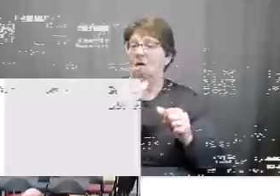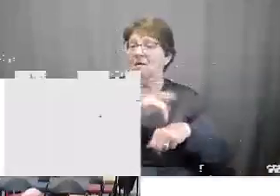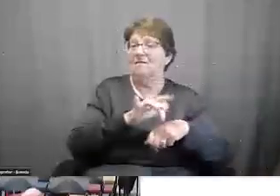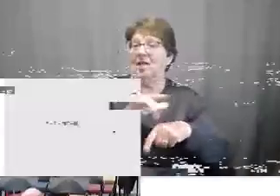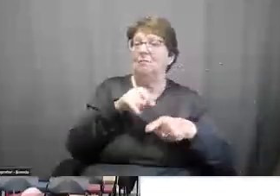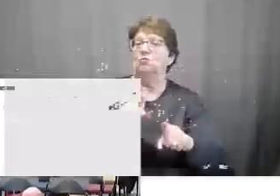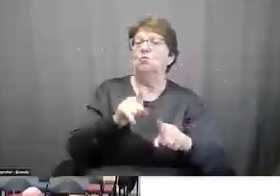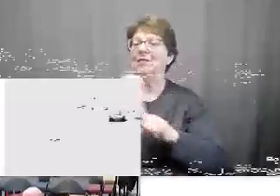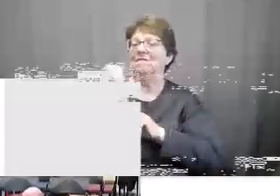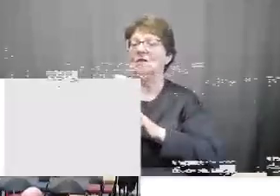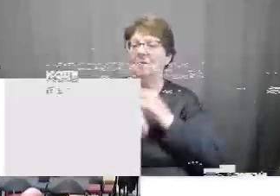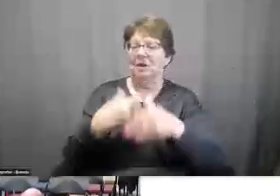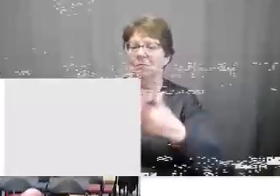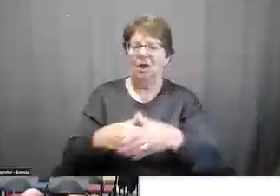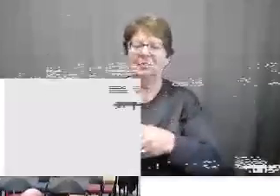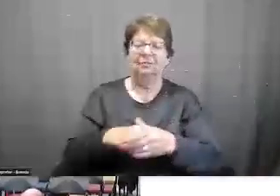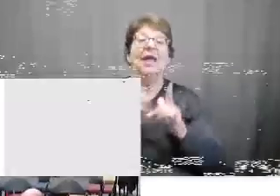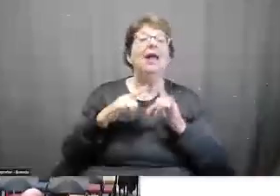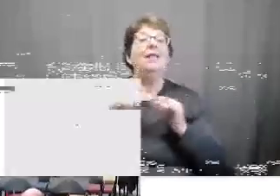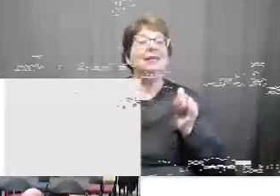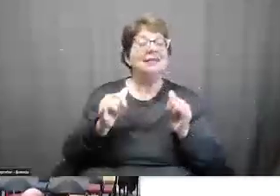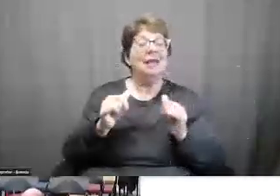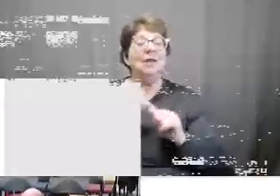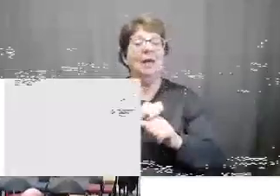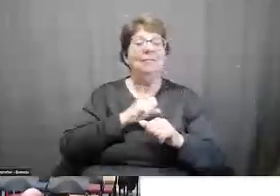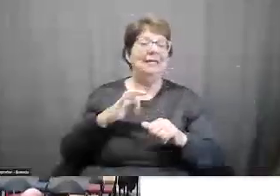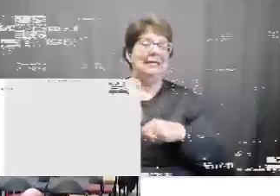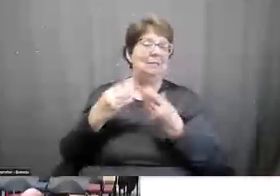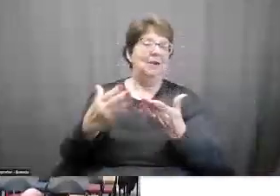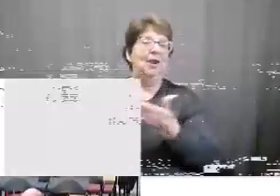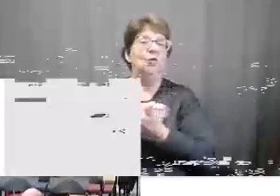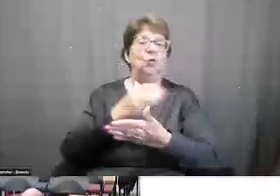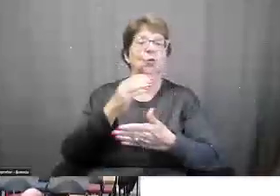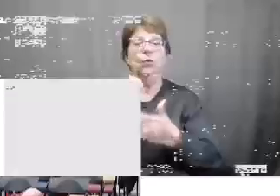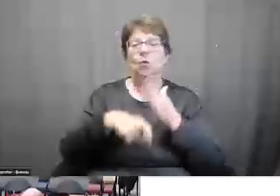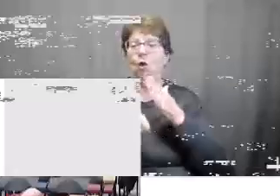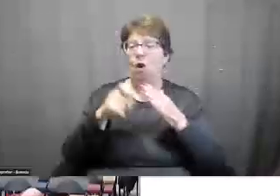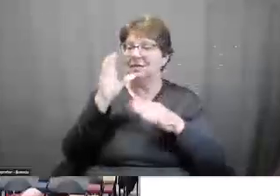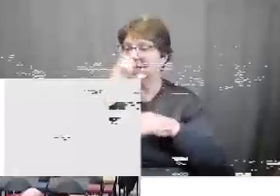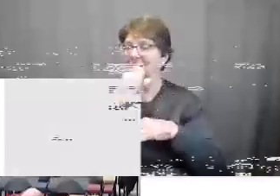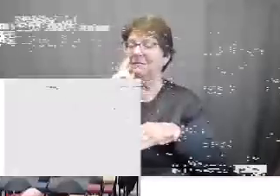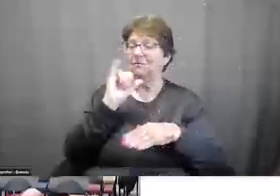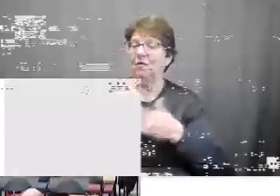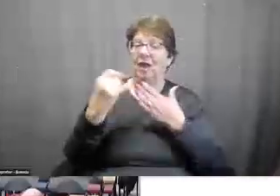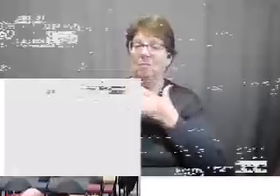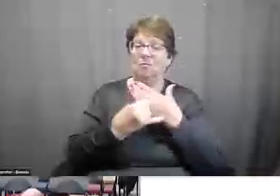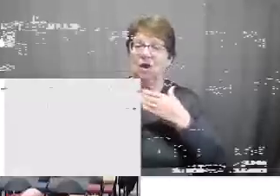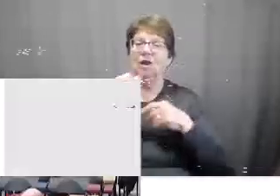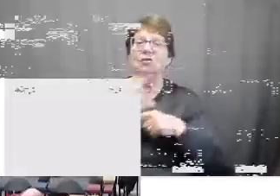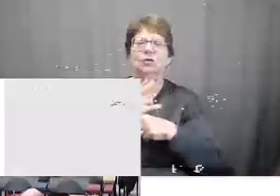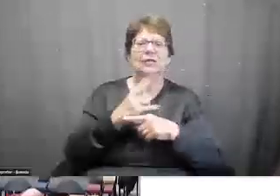Boardroom: At the same time, staff provided a new cost estimate for the project, utilizing a bottom-up estimating approach.